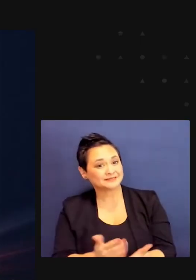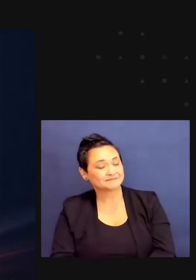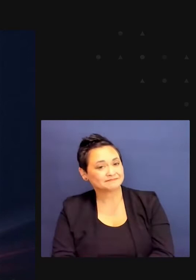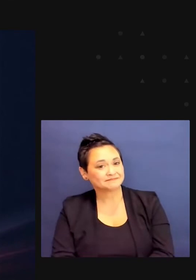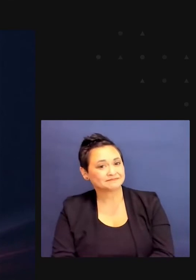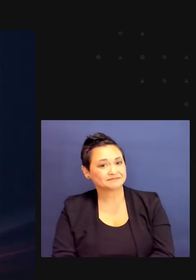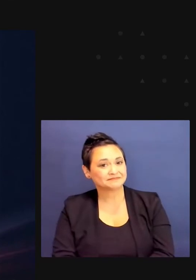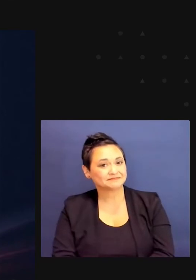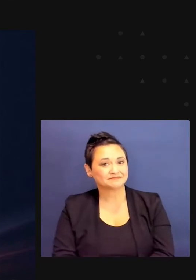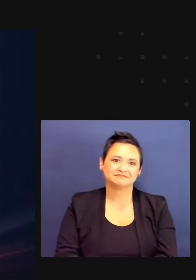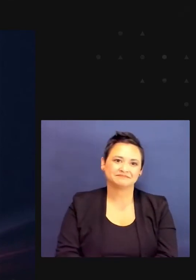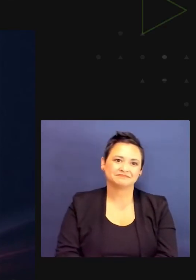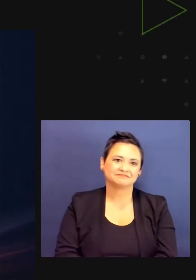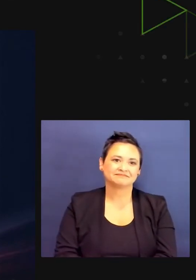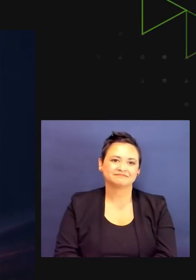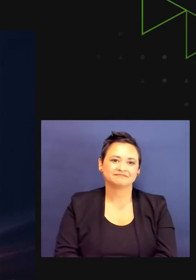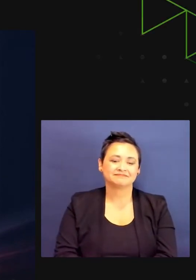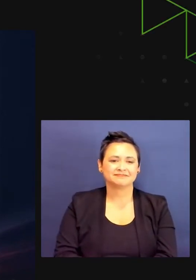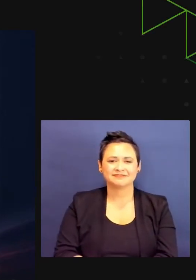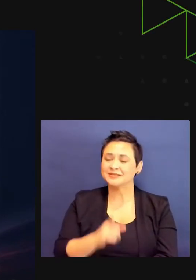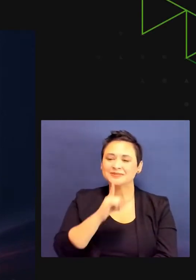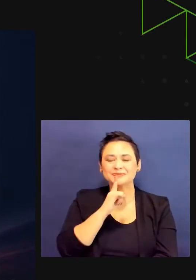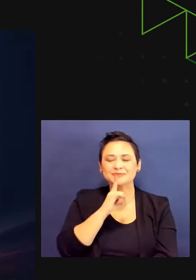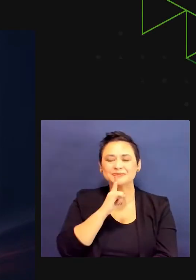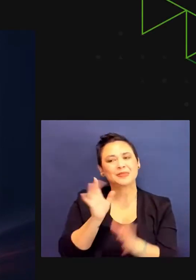an environment where individuals with different lived experiences